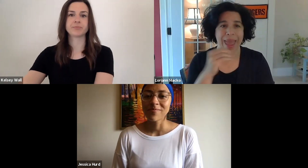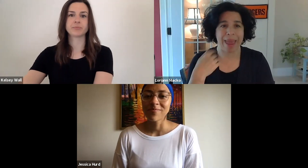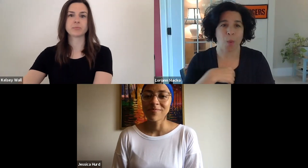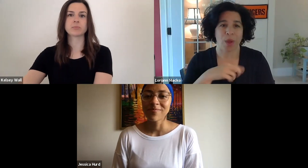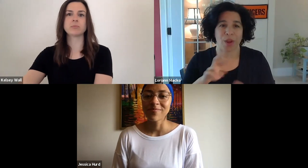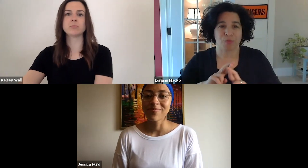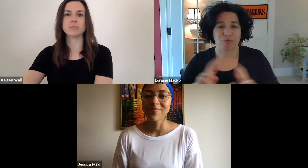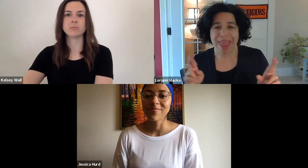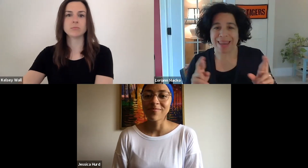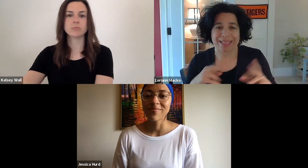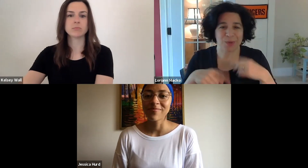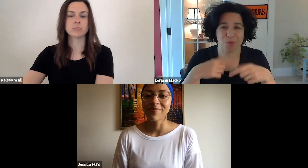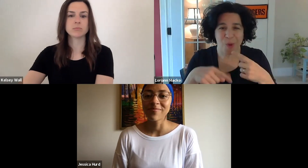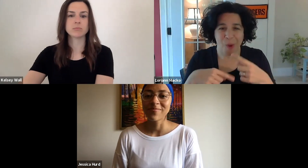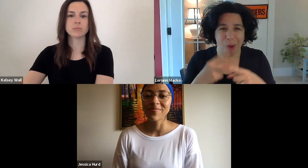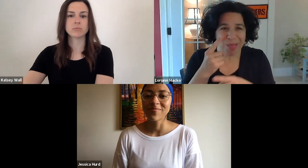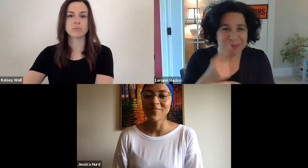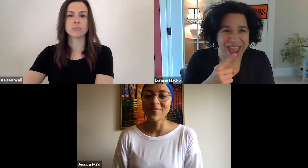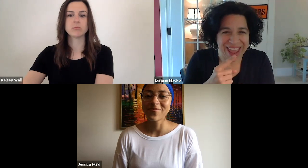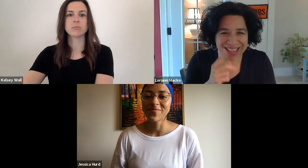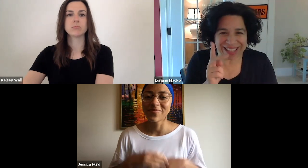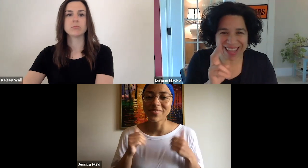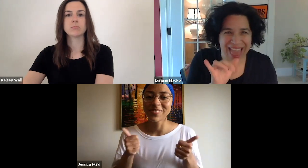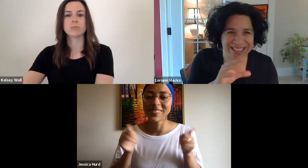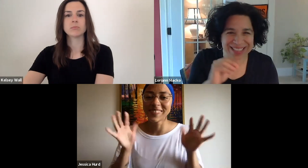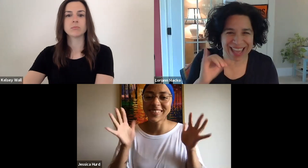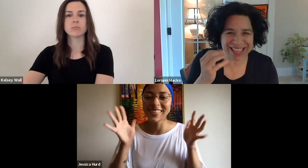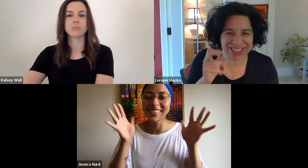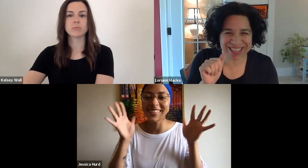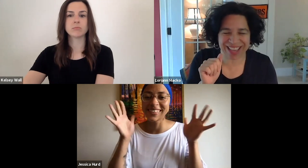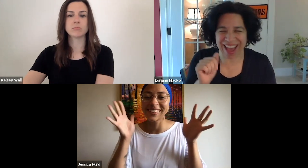All right. Is everybody ready to get rolling? All right. Here we go.